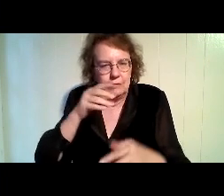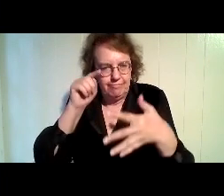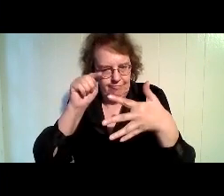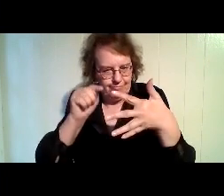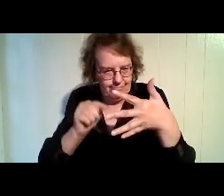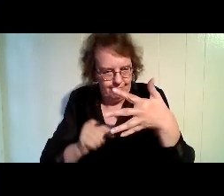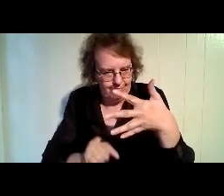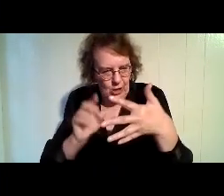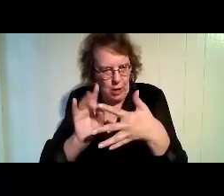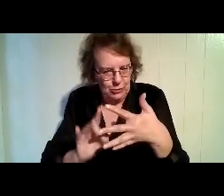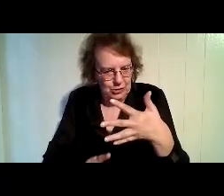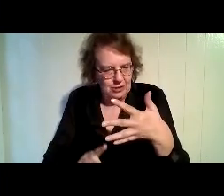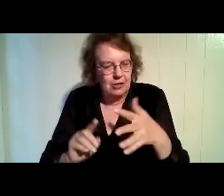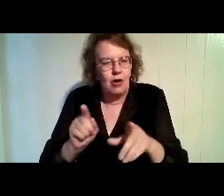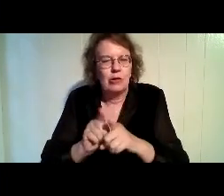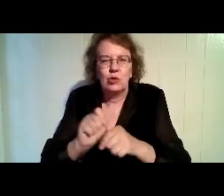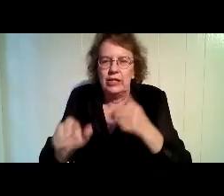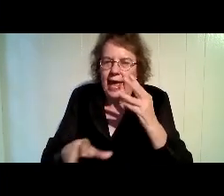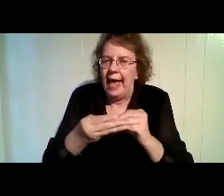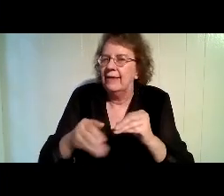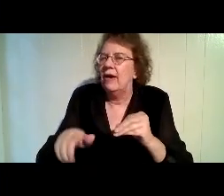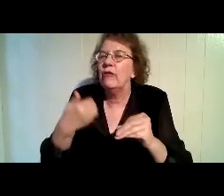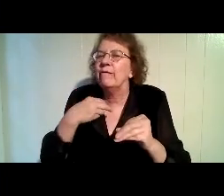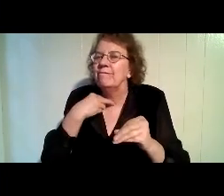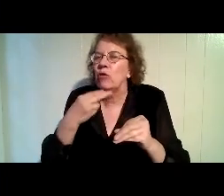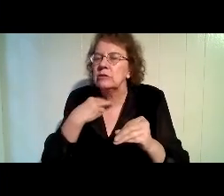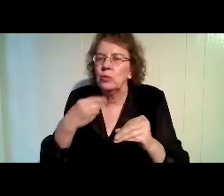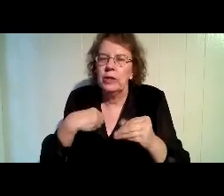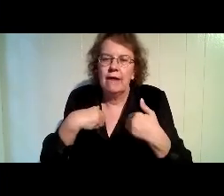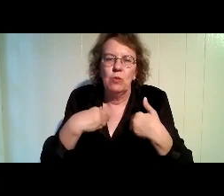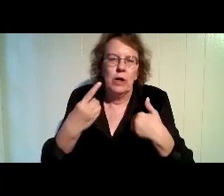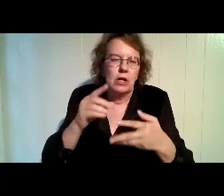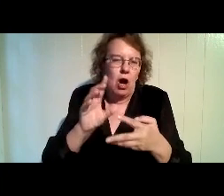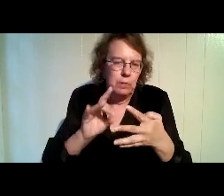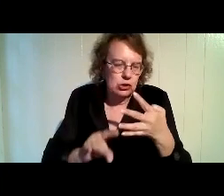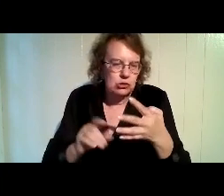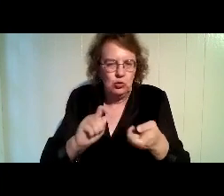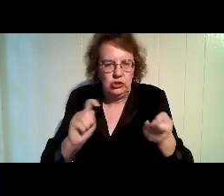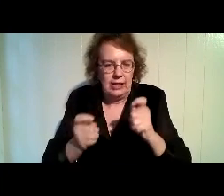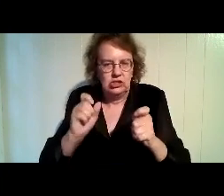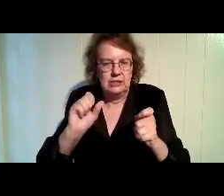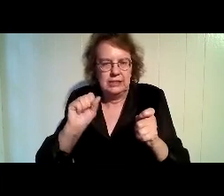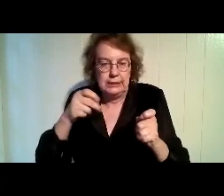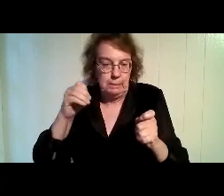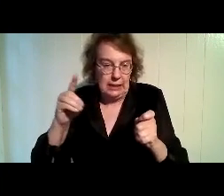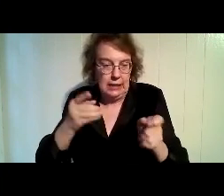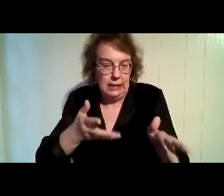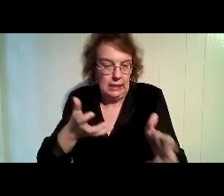We can also add voices. We have an option to change the speed of the voice, the pitch